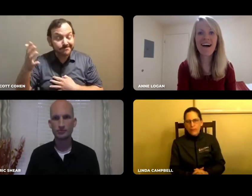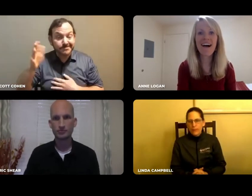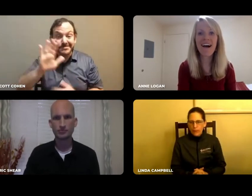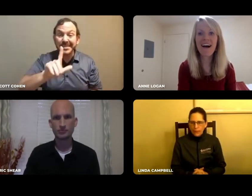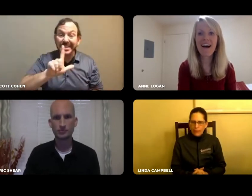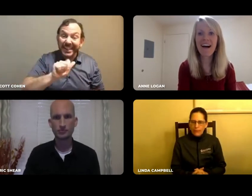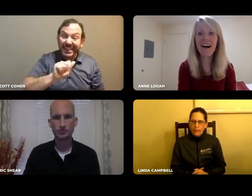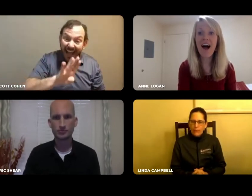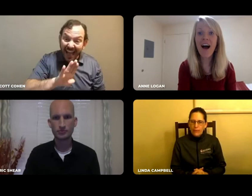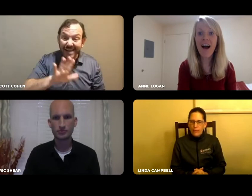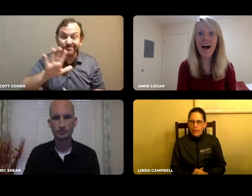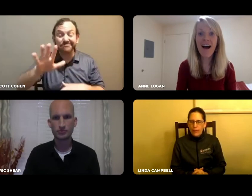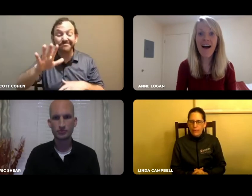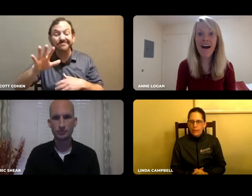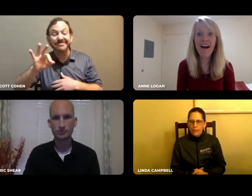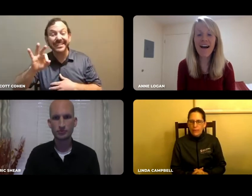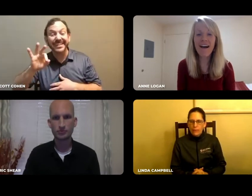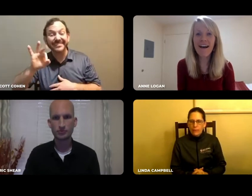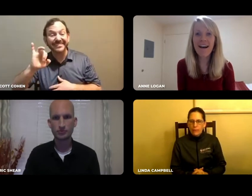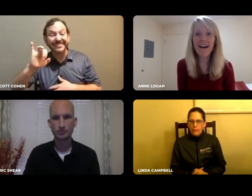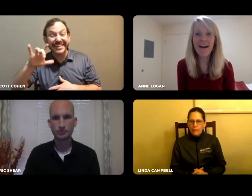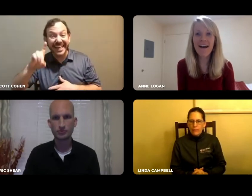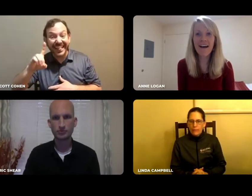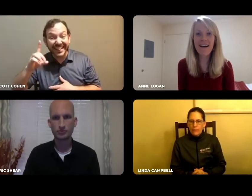And what setting -- in the lab? In the field?